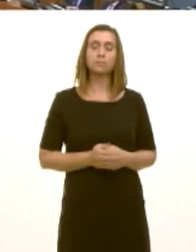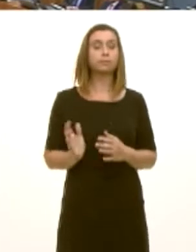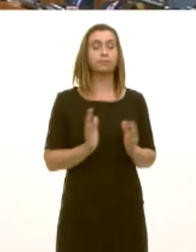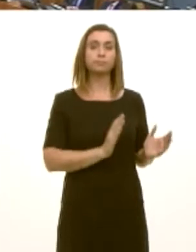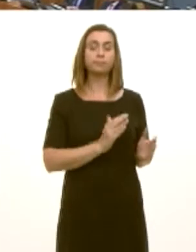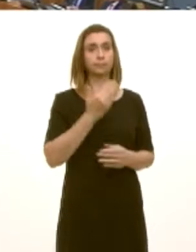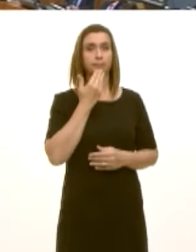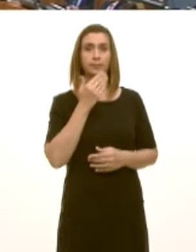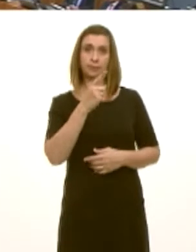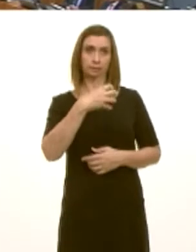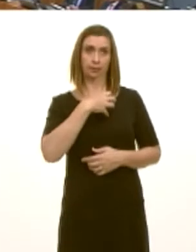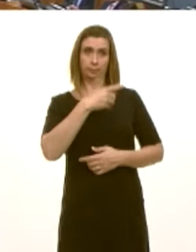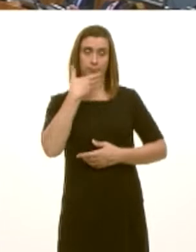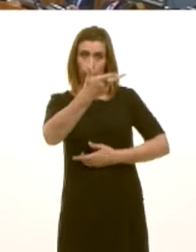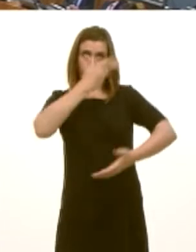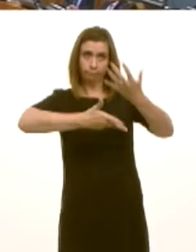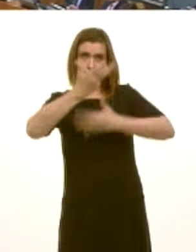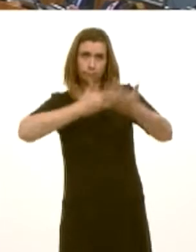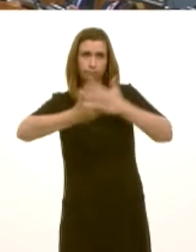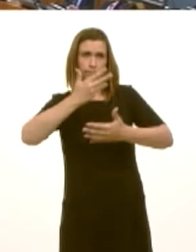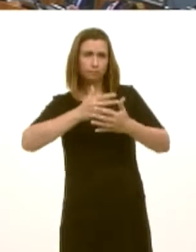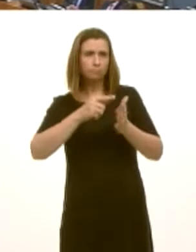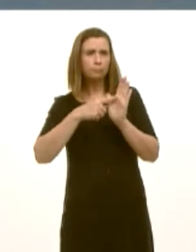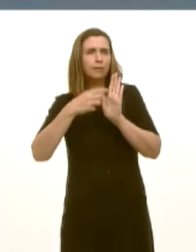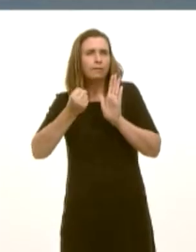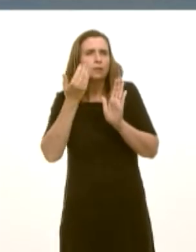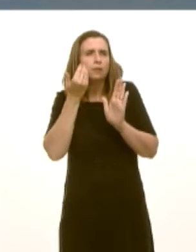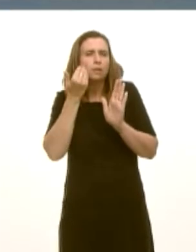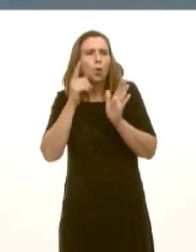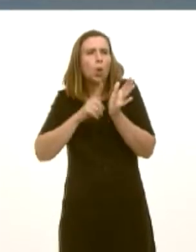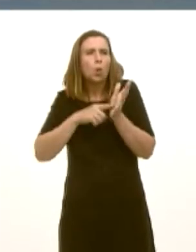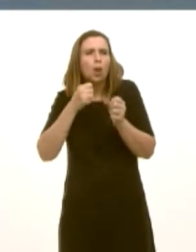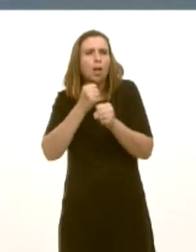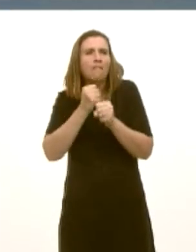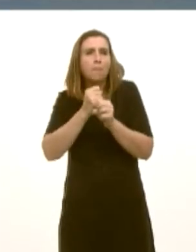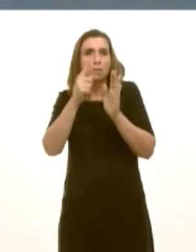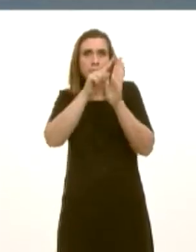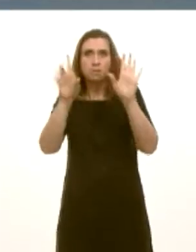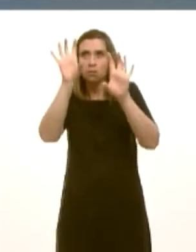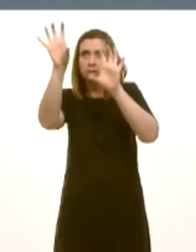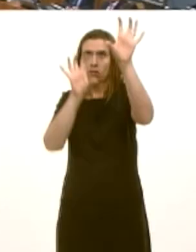Will the First Minister make a statement on the recently published proposals for local government reorganisation in Wales? OAQ(4)2362(FM) Carwyn Jones: Yes.